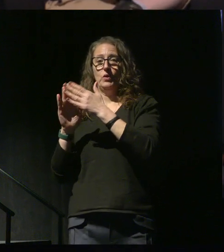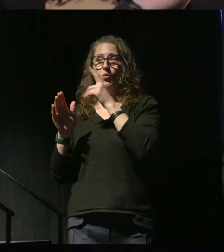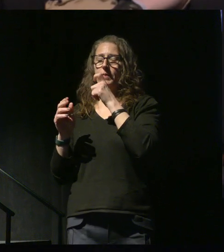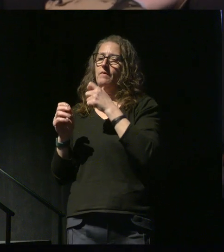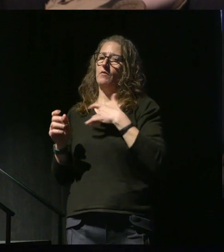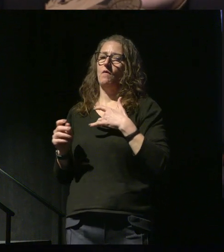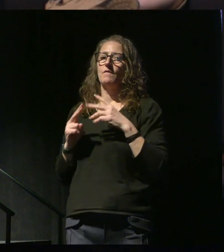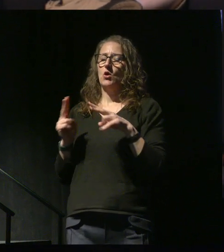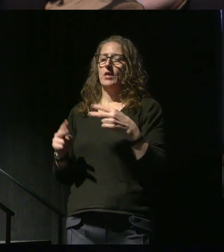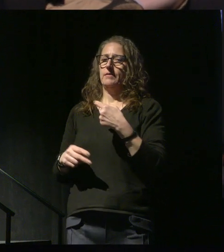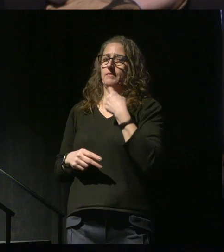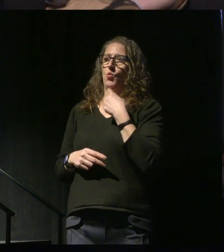So I turned Ferris on time.